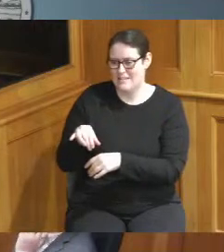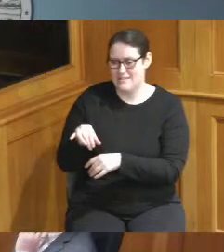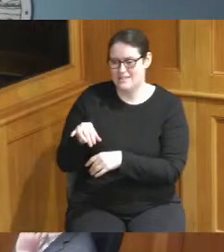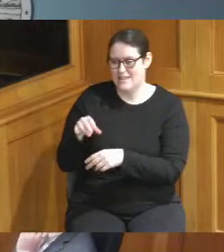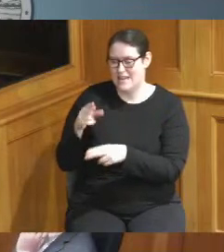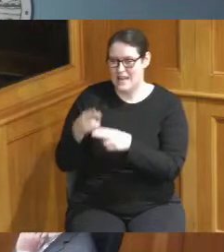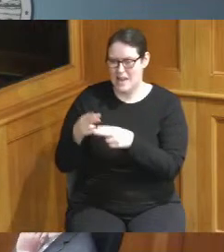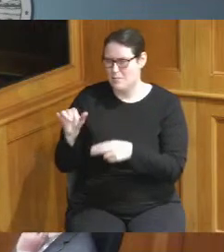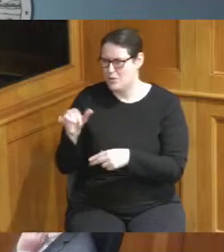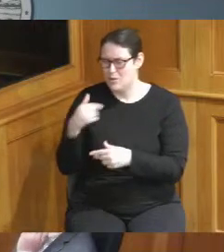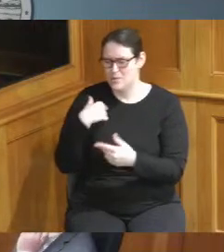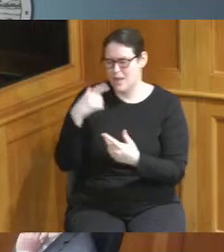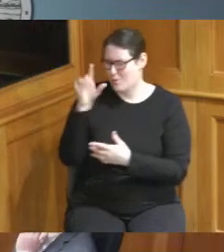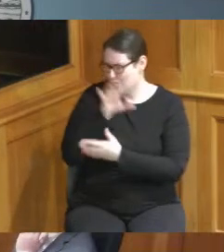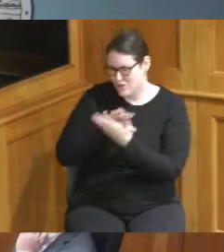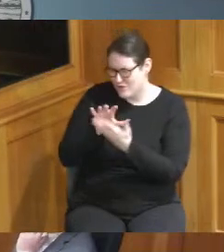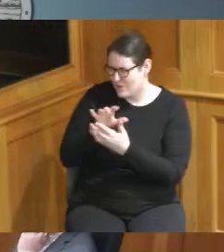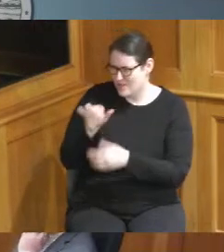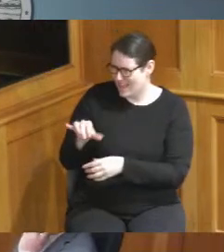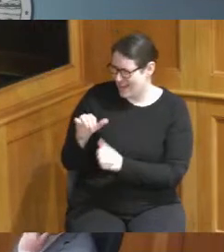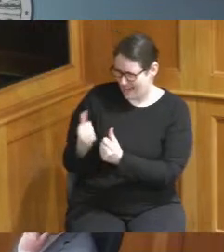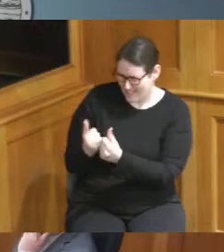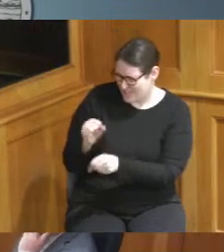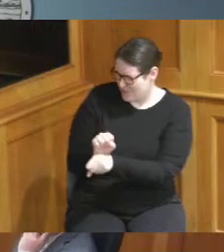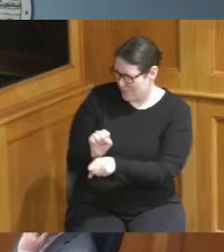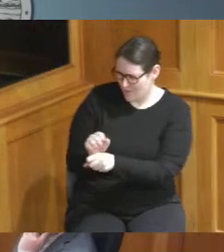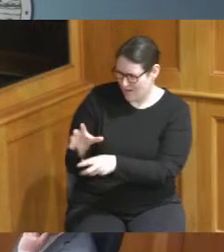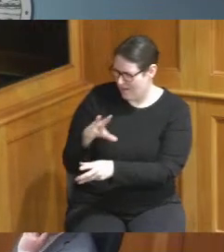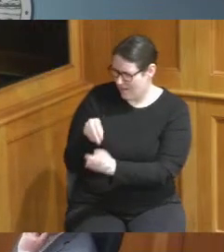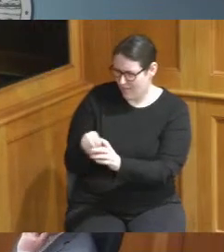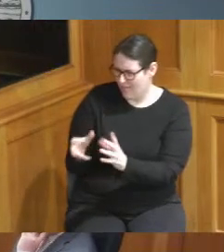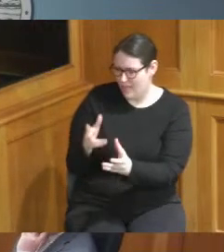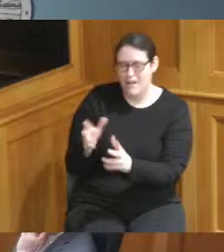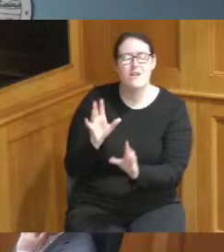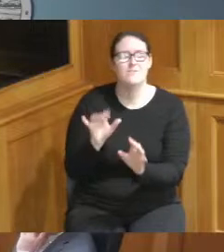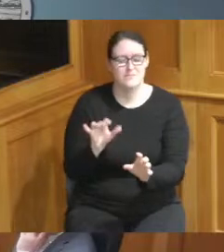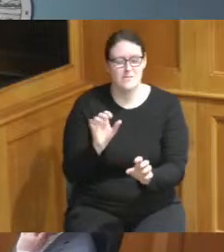don't want to be we still studying and down there banging up the place right now I want to move as